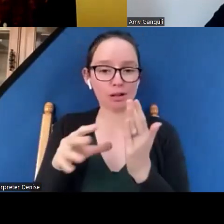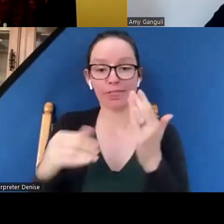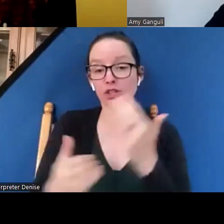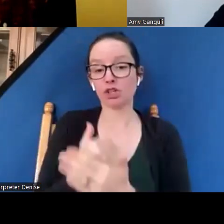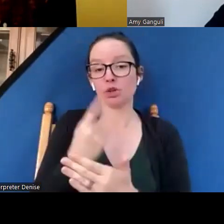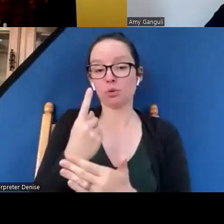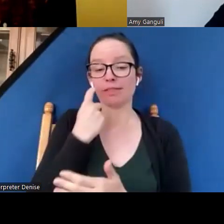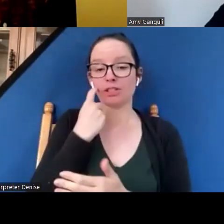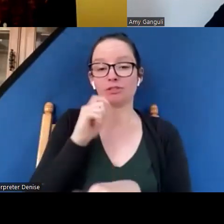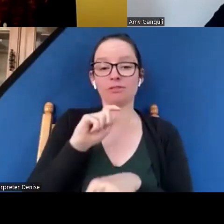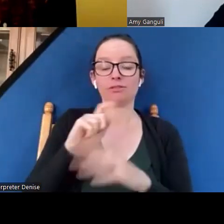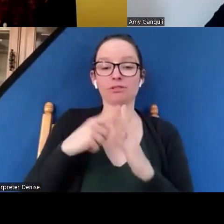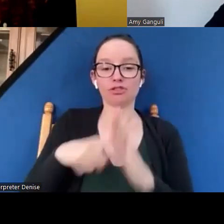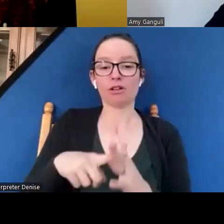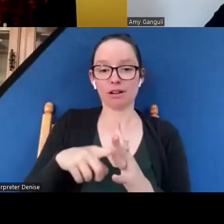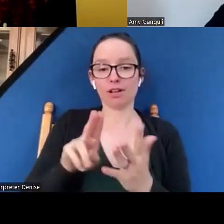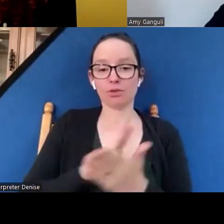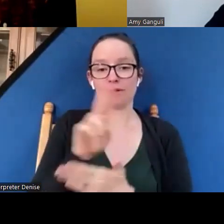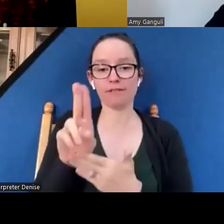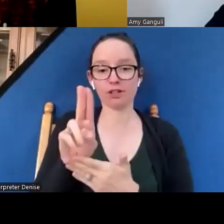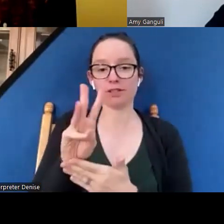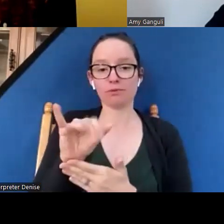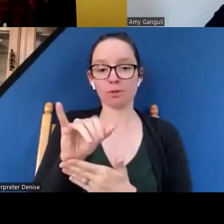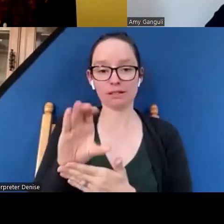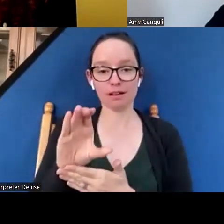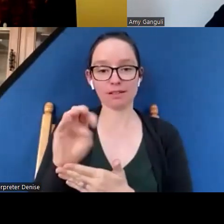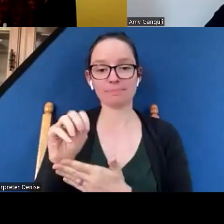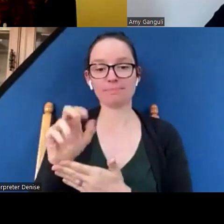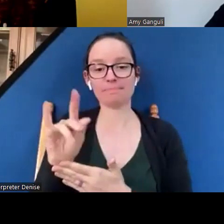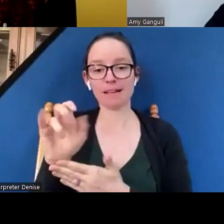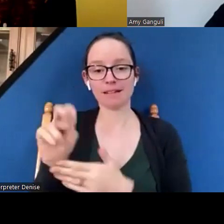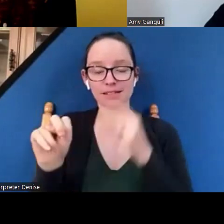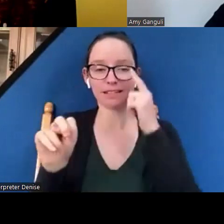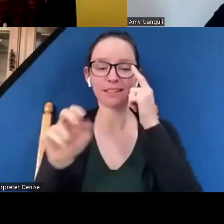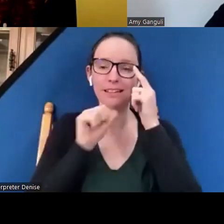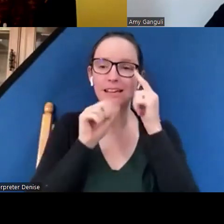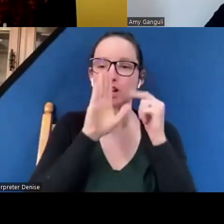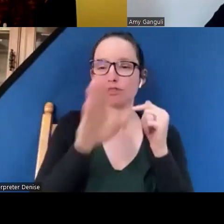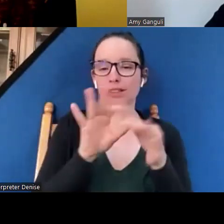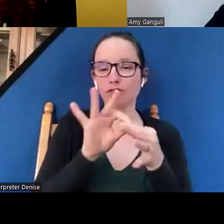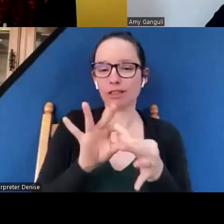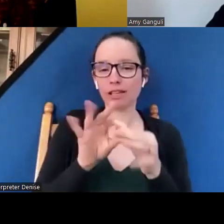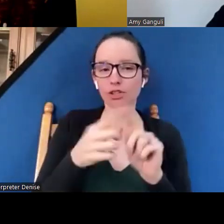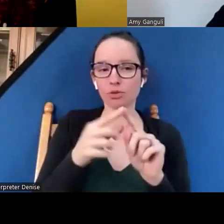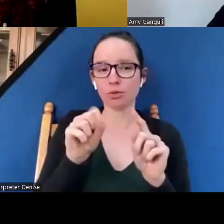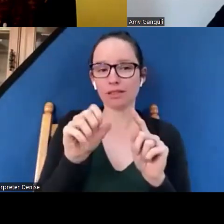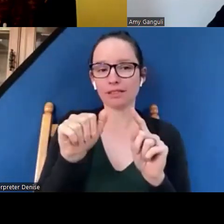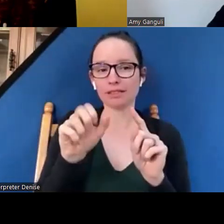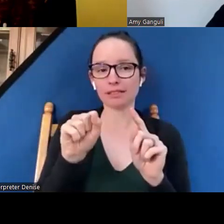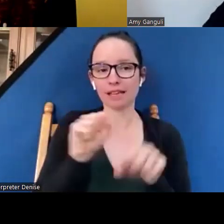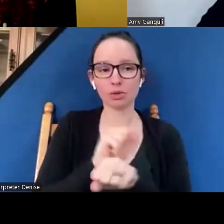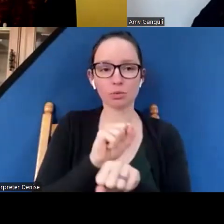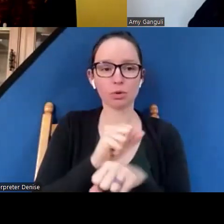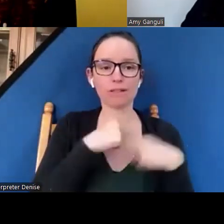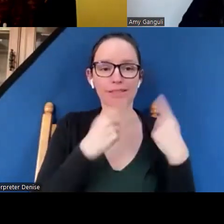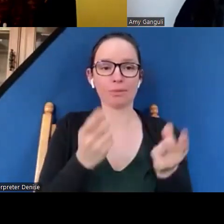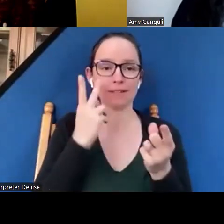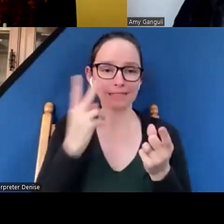Madison that is indirectly related to some of the SAS work that we've seen. So I think there there's hope.